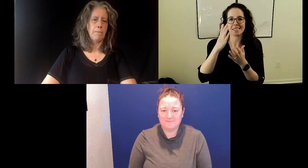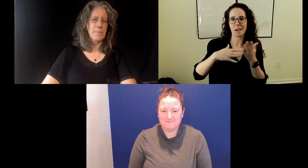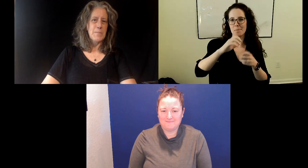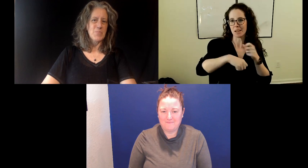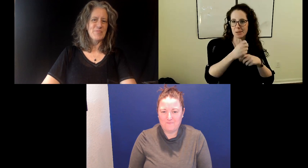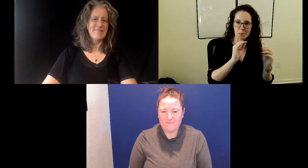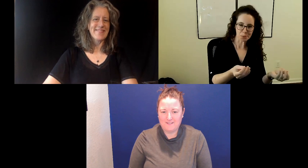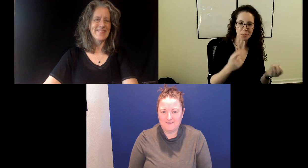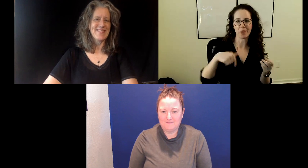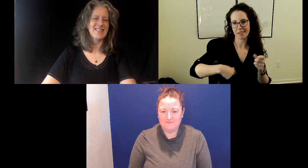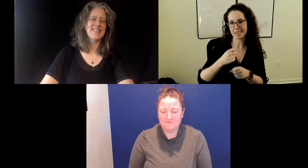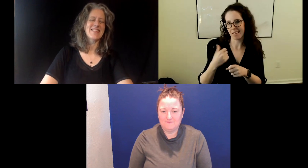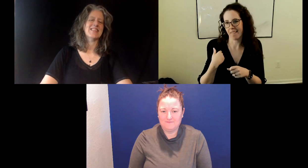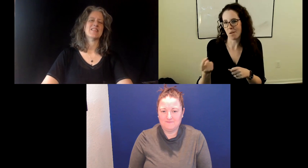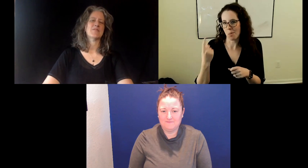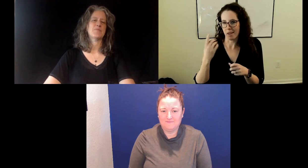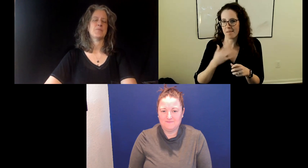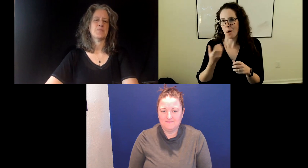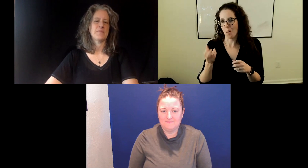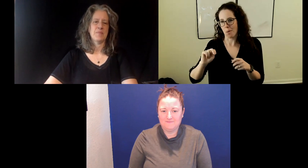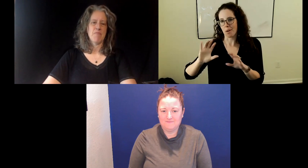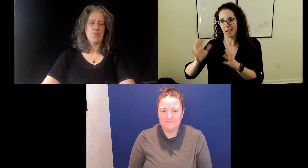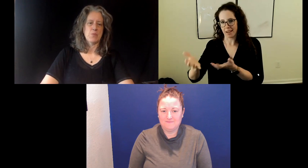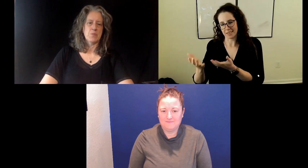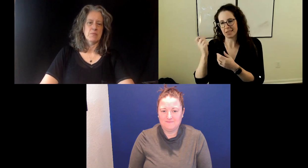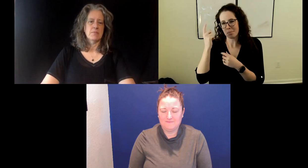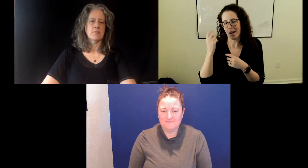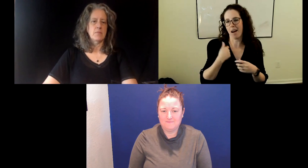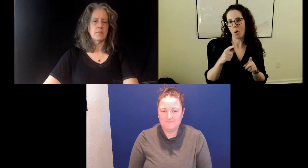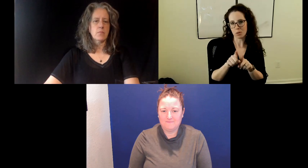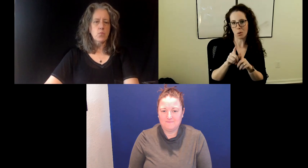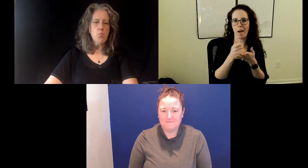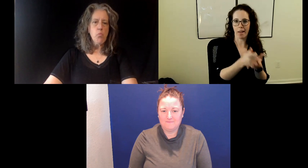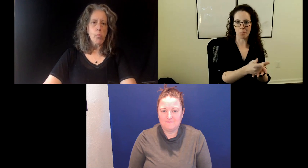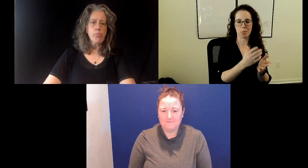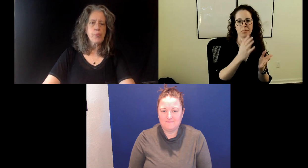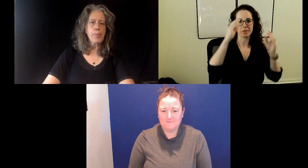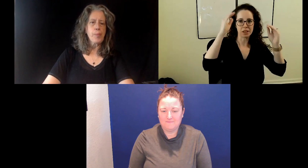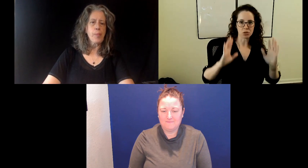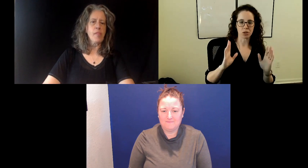classes of course but i'm also doing that group as well um that's one of the things that i've had um